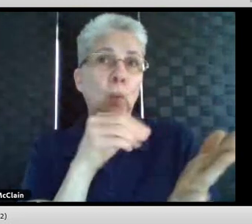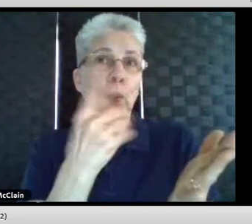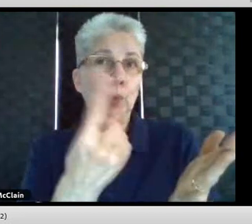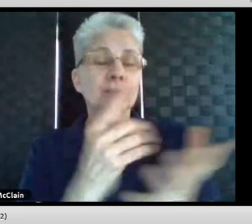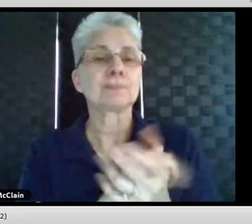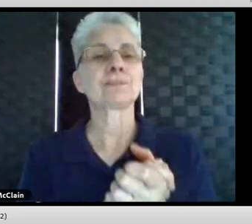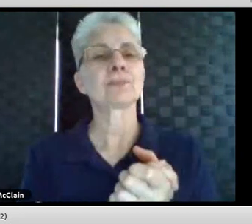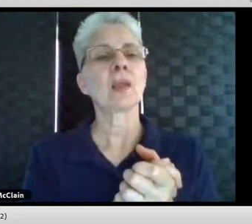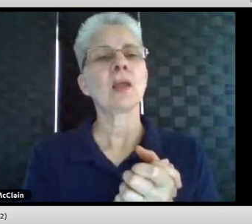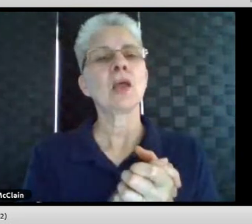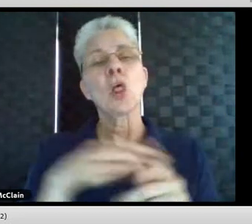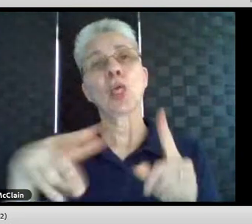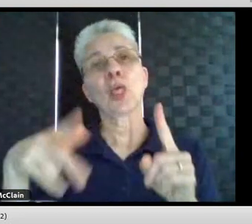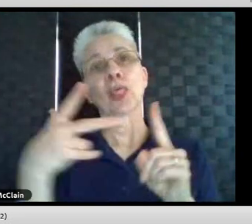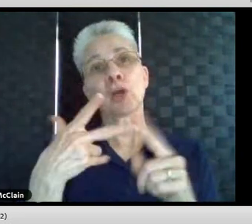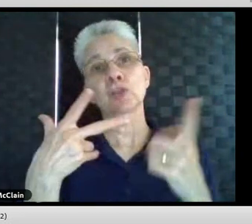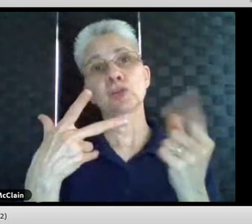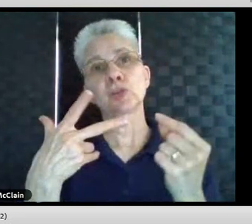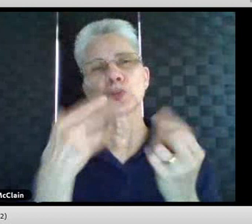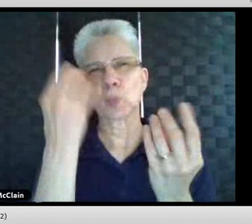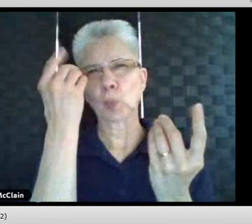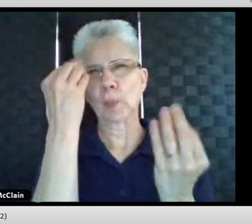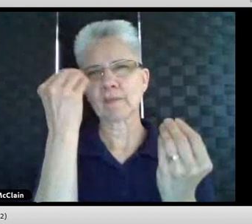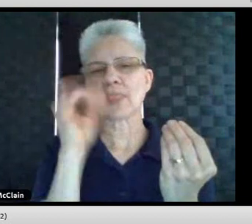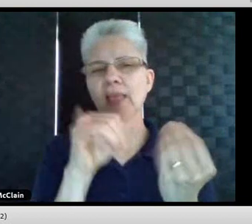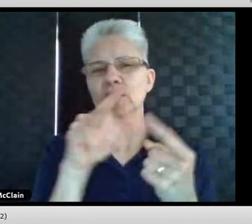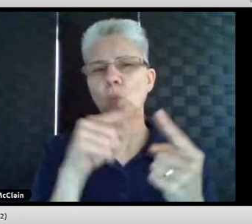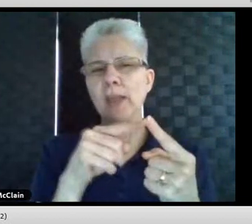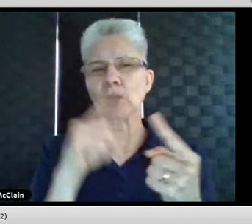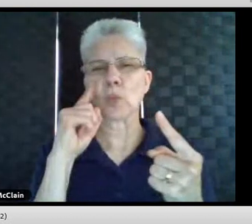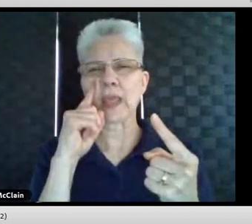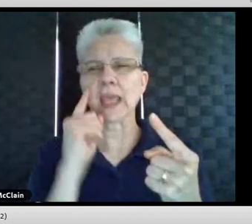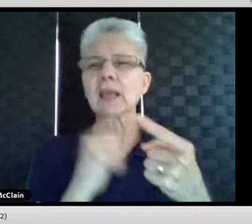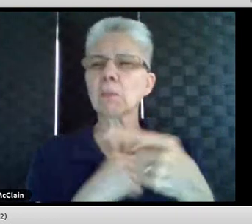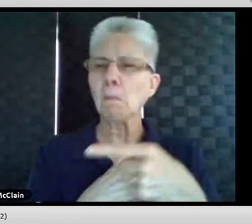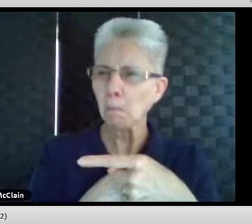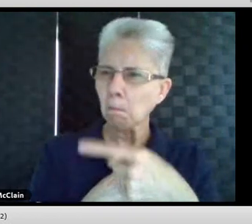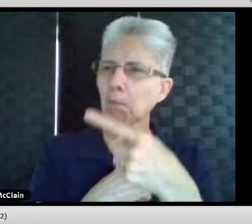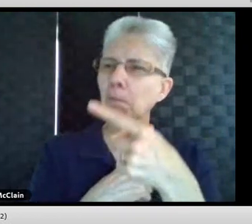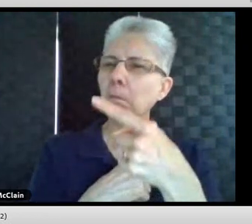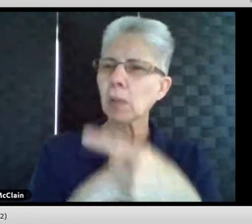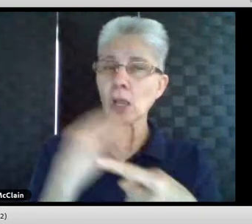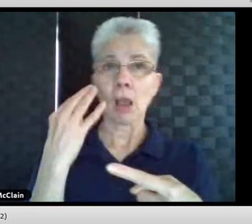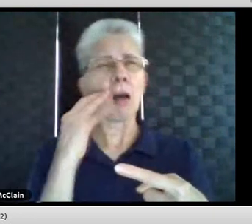So the third thing you want to do is reflect, and this is when you think you know what the patron is asking for,